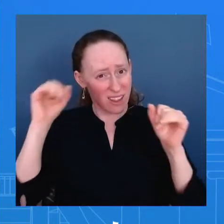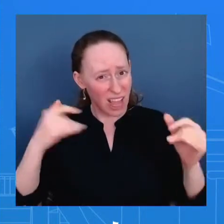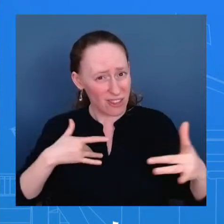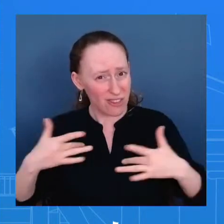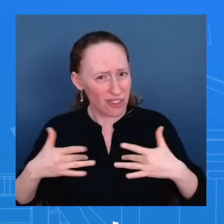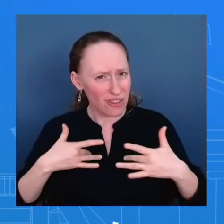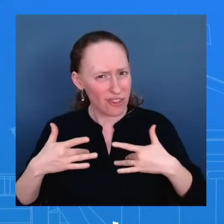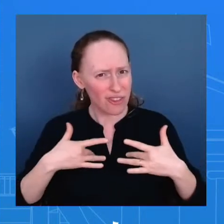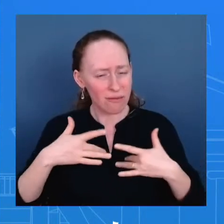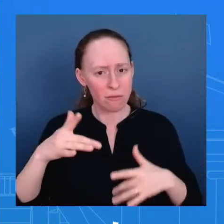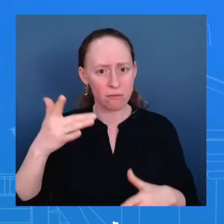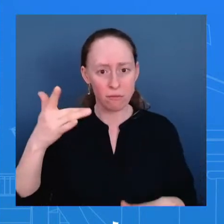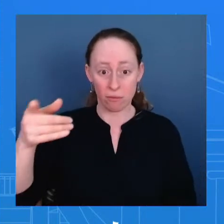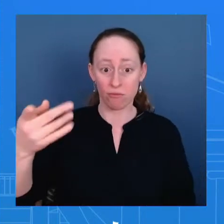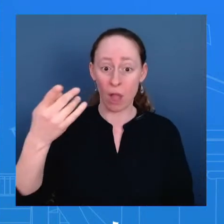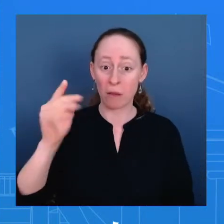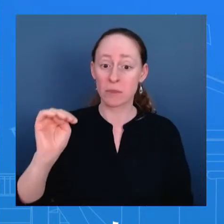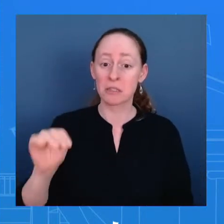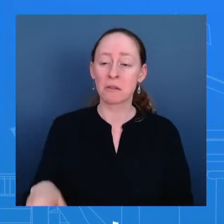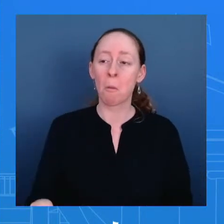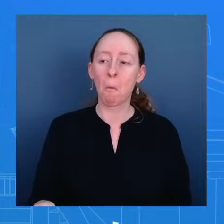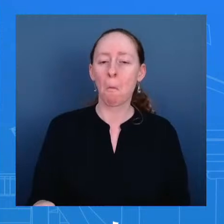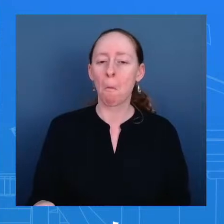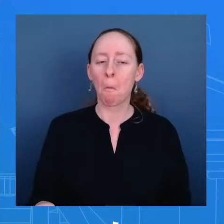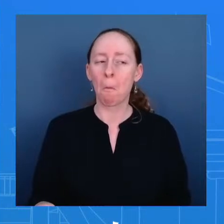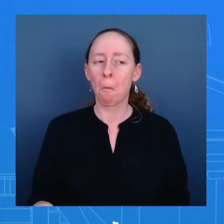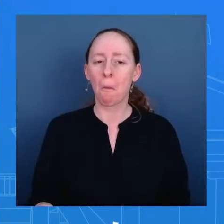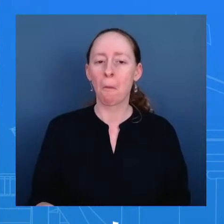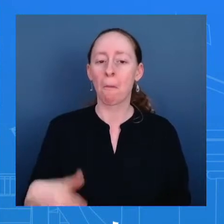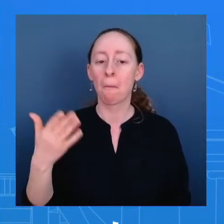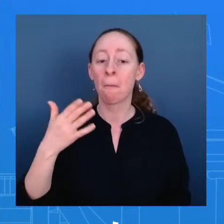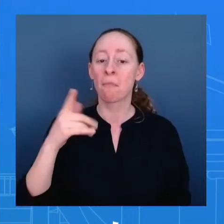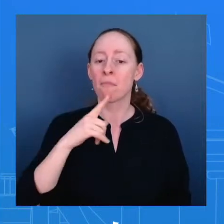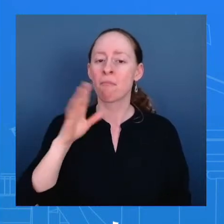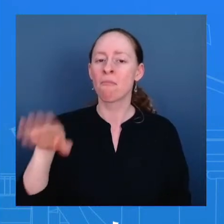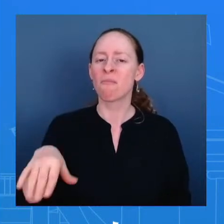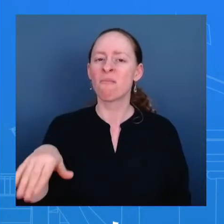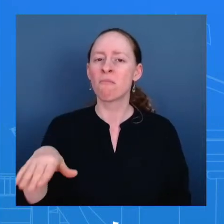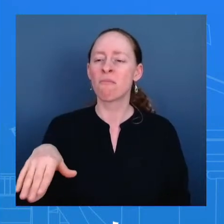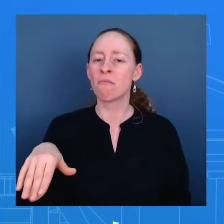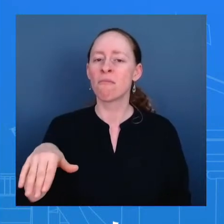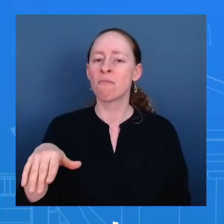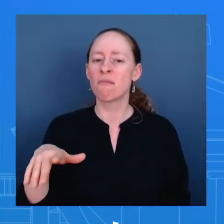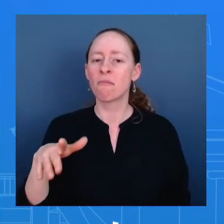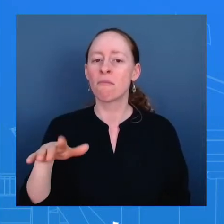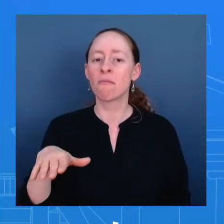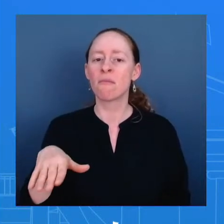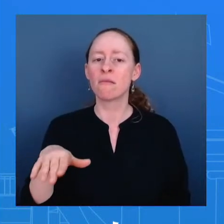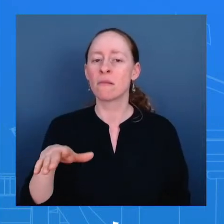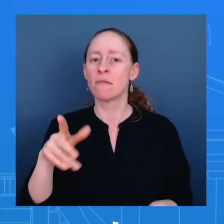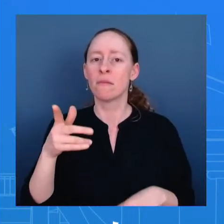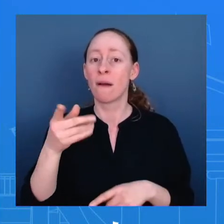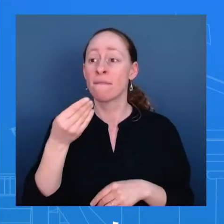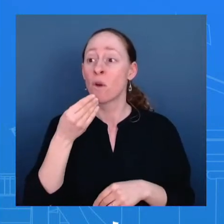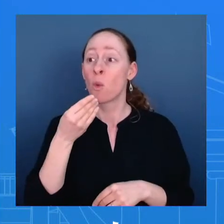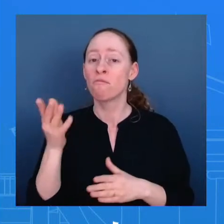Ms. Jean-Pierre: What -- The Press: -- imperiling ef- -- U.S. efforts to get more aid into Gaza? Ms. Jean-Pierre: What I'm saying is that we understand what I just laid out is not sufficient.